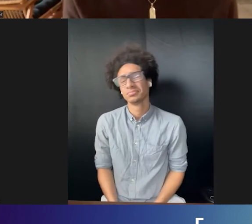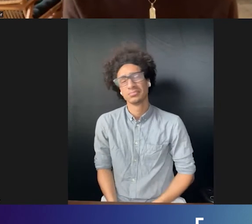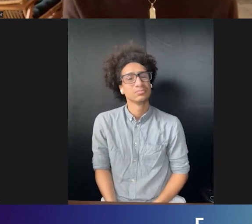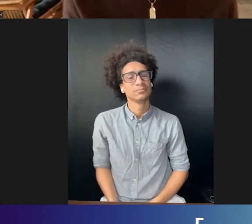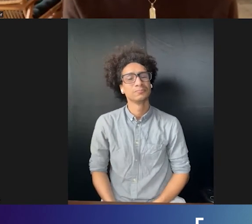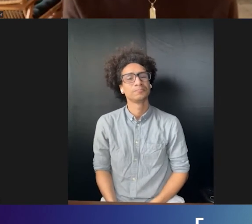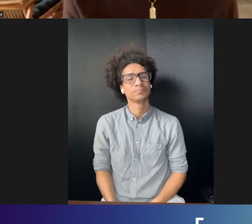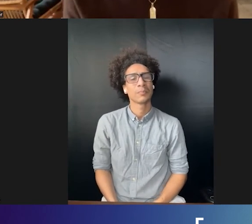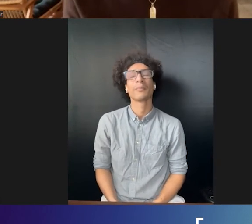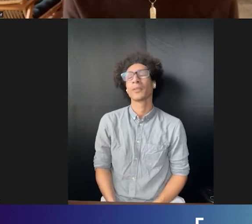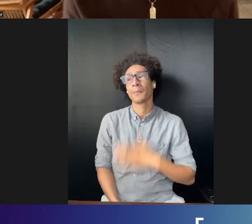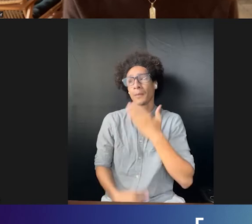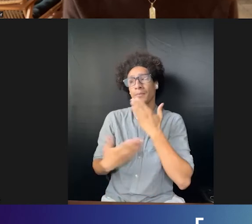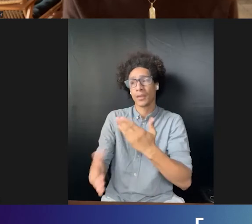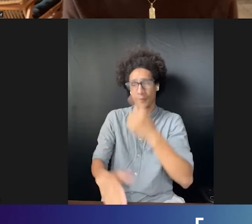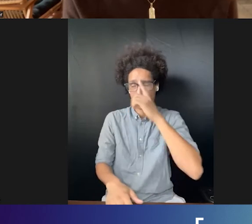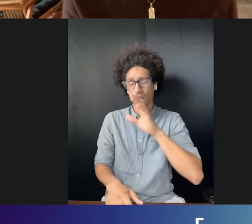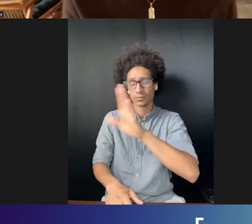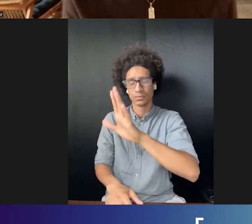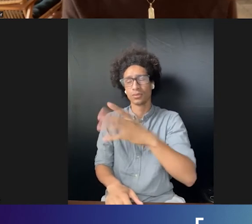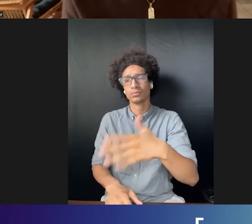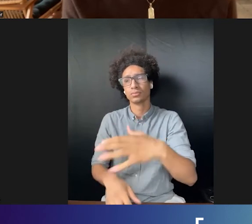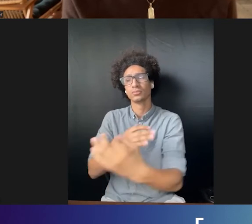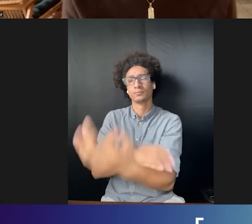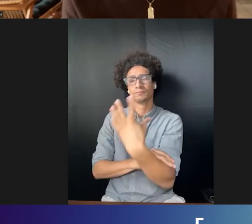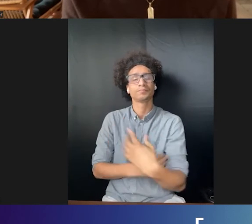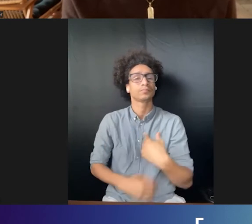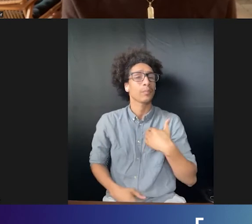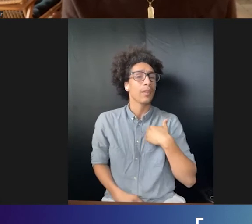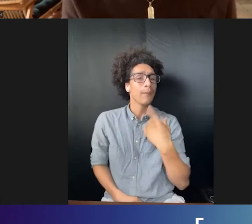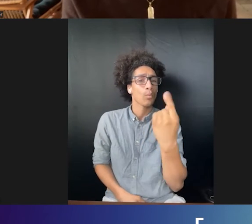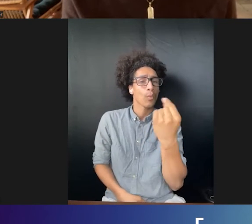for one more, which is from John Brick and it says, Can you give your thoughts